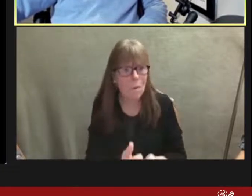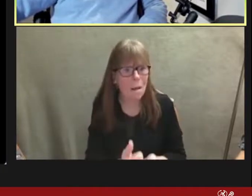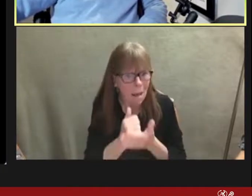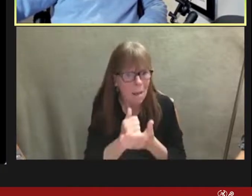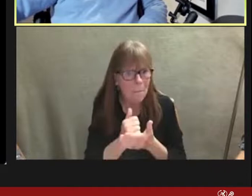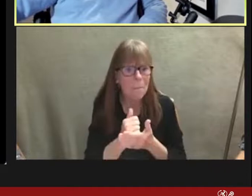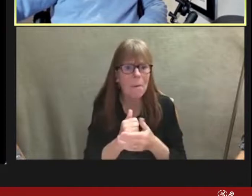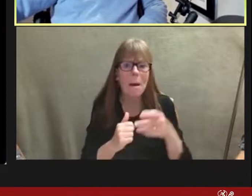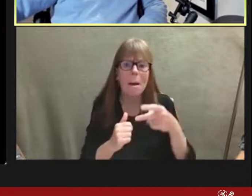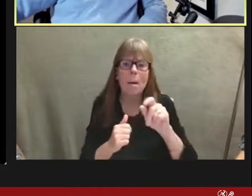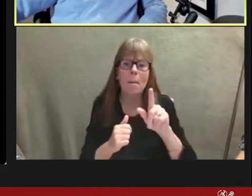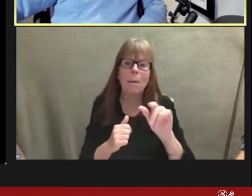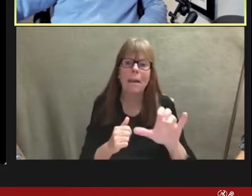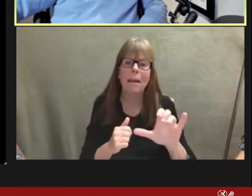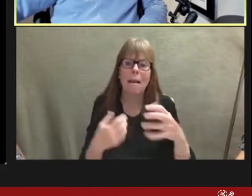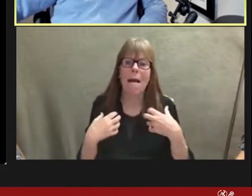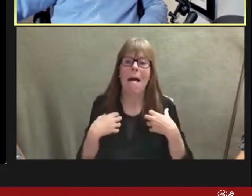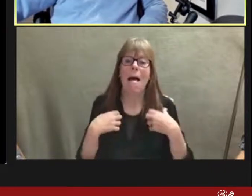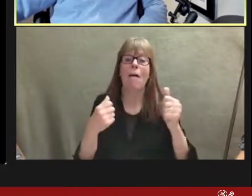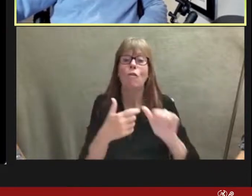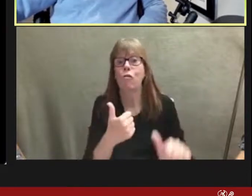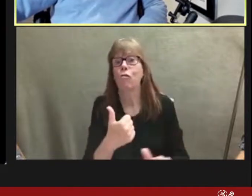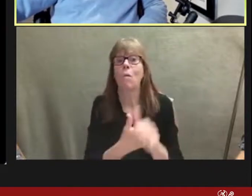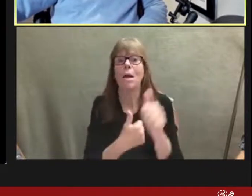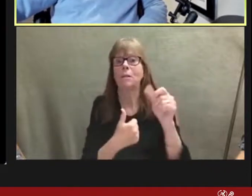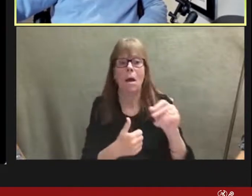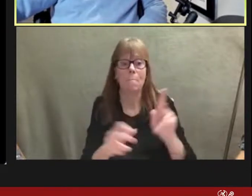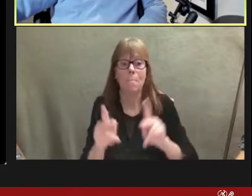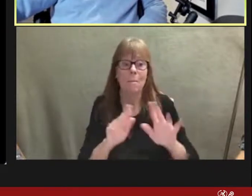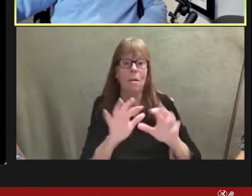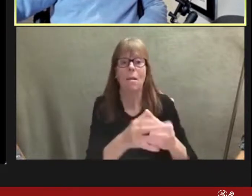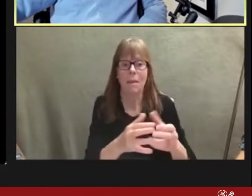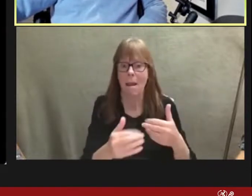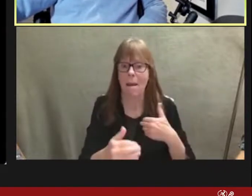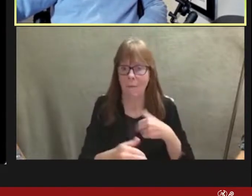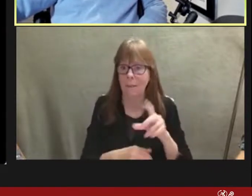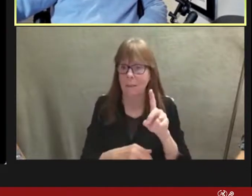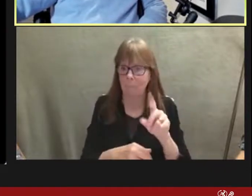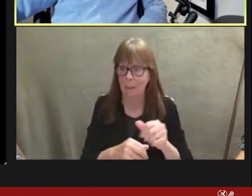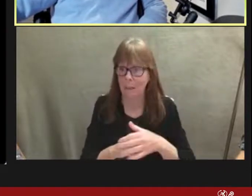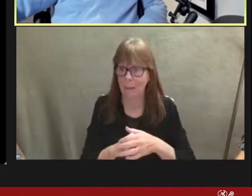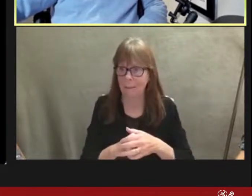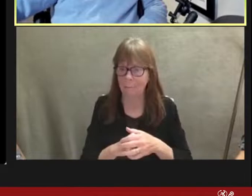health threats and events on populations with disabilities, so that effectiveness of planning